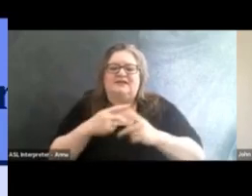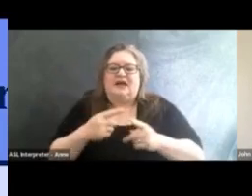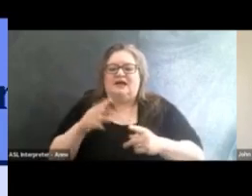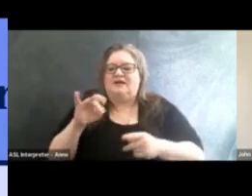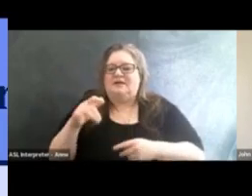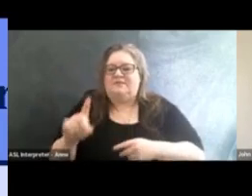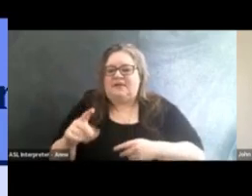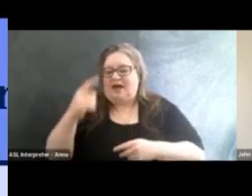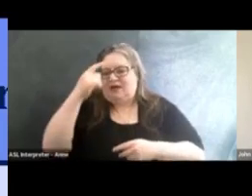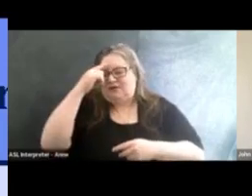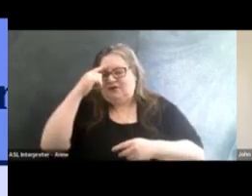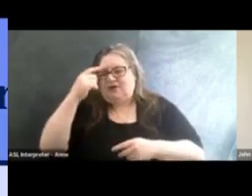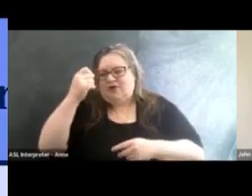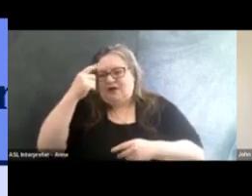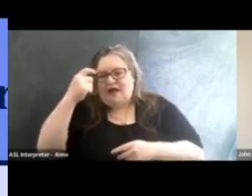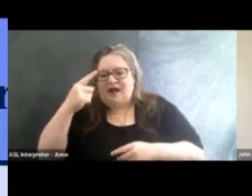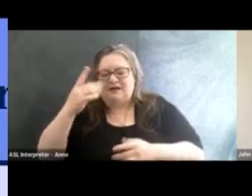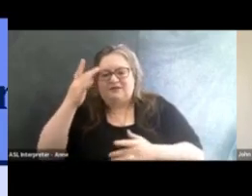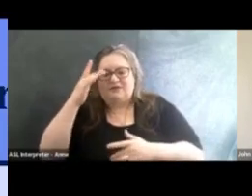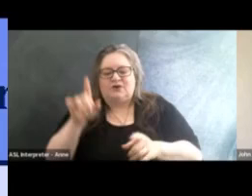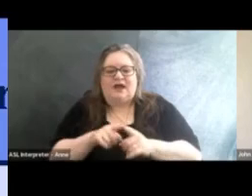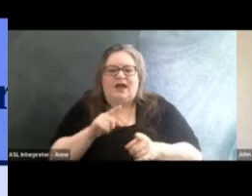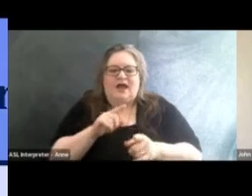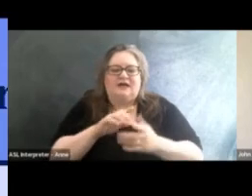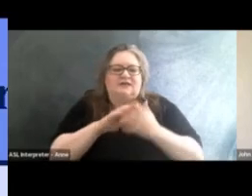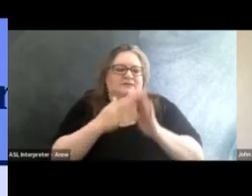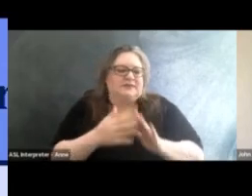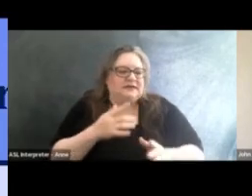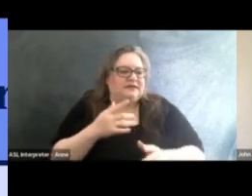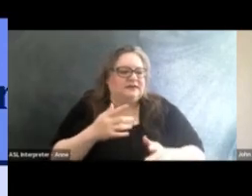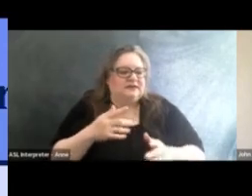disorders as being intentional